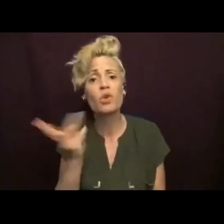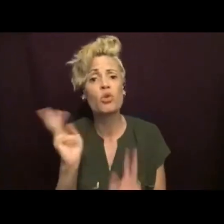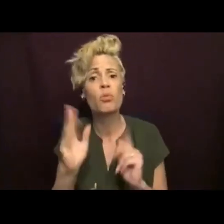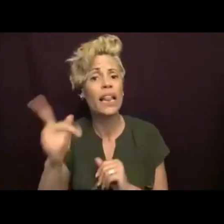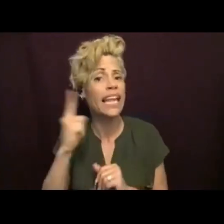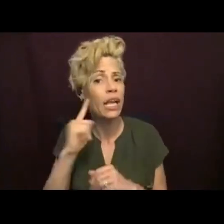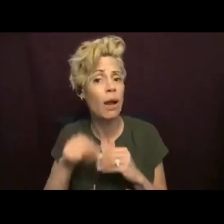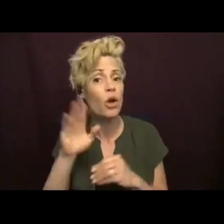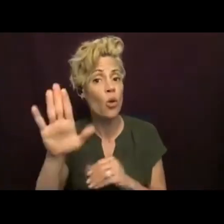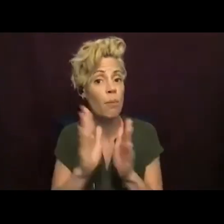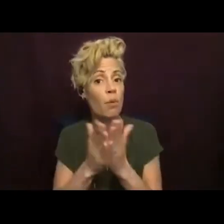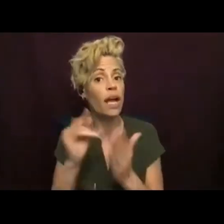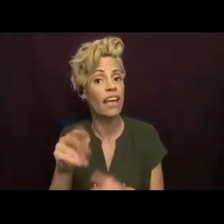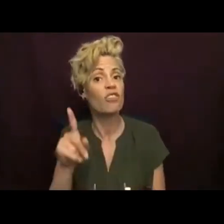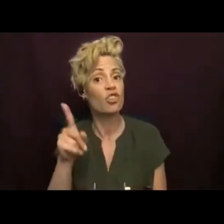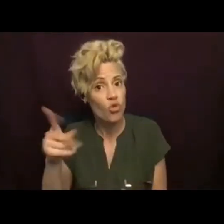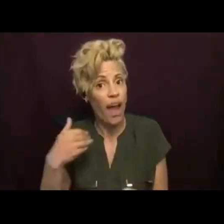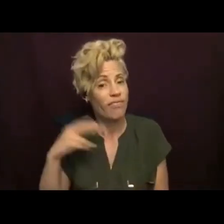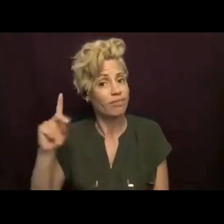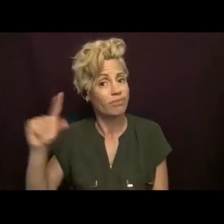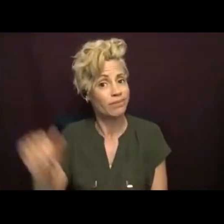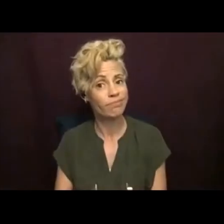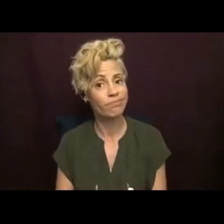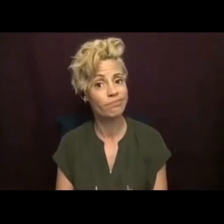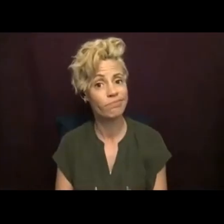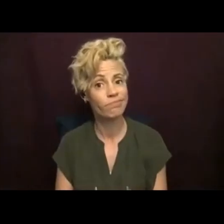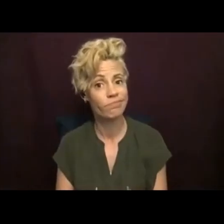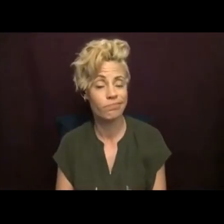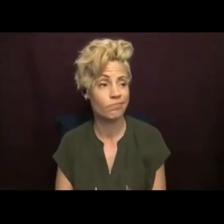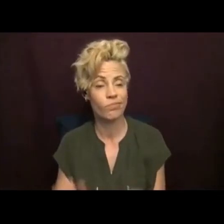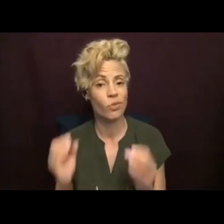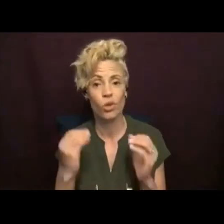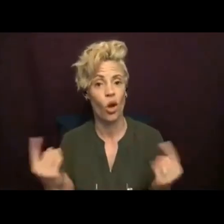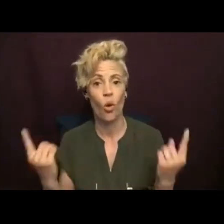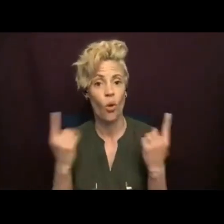if you're disabled. Nobody's going to put a lot of money into that,